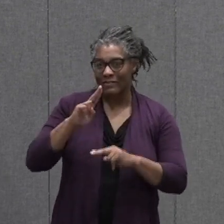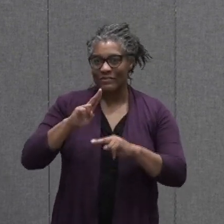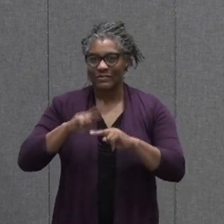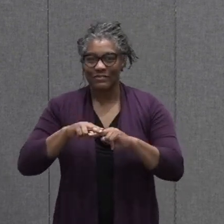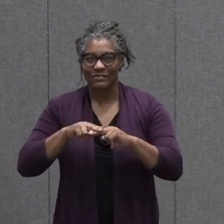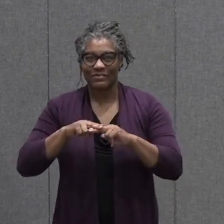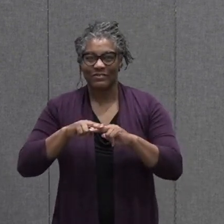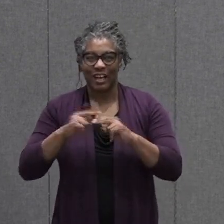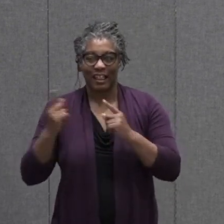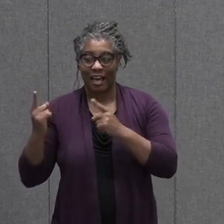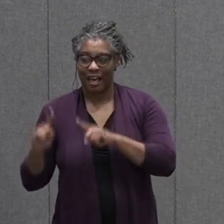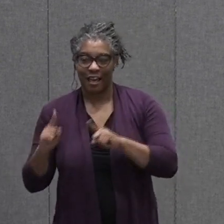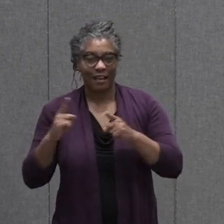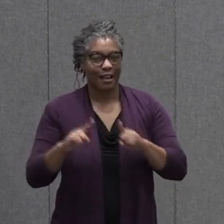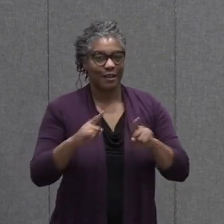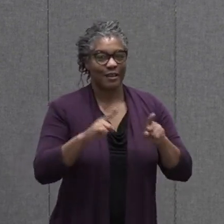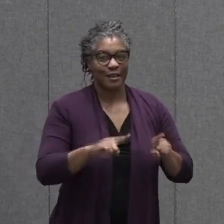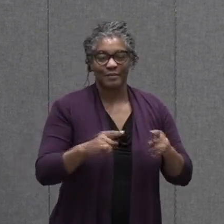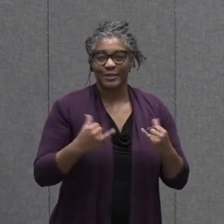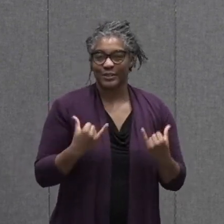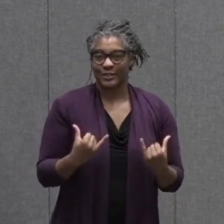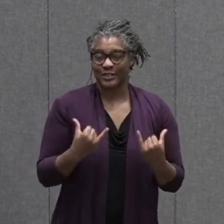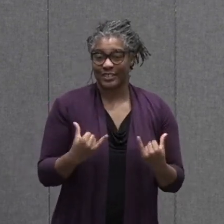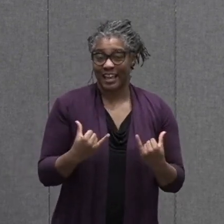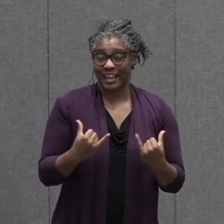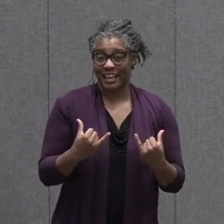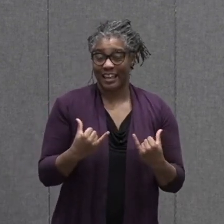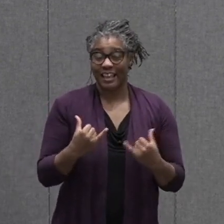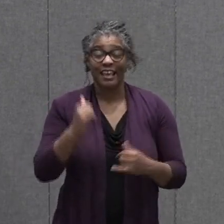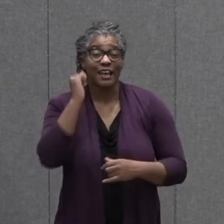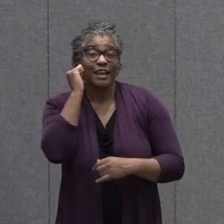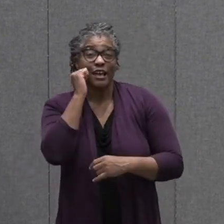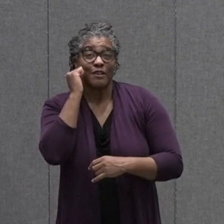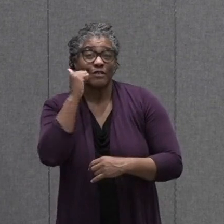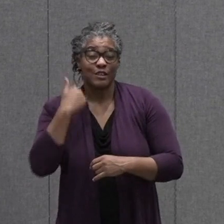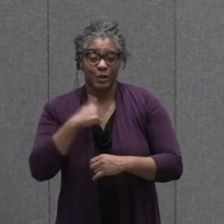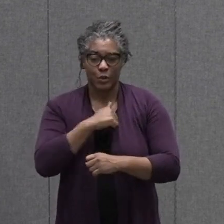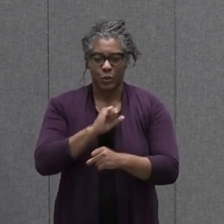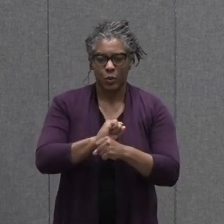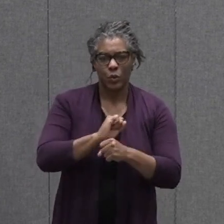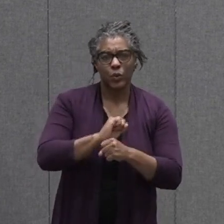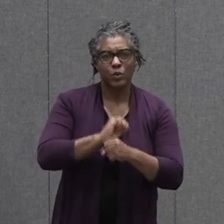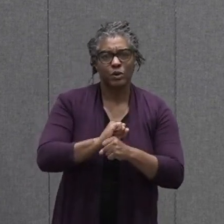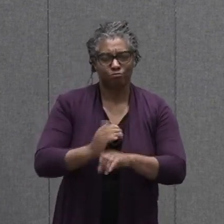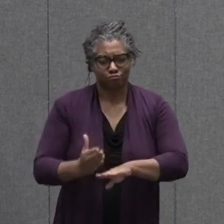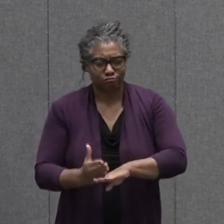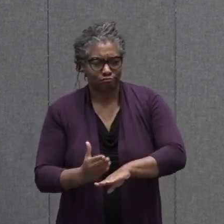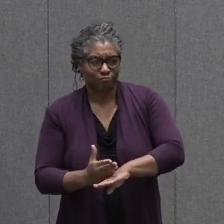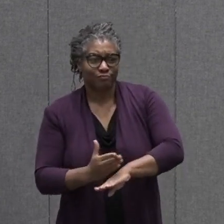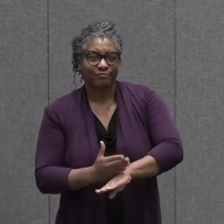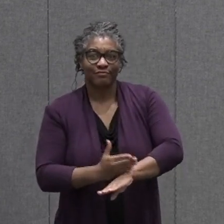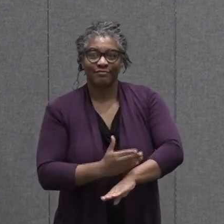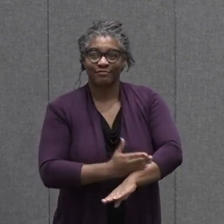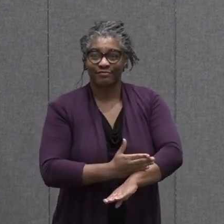Every day we do this work, we get a little bit better and a little bit better, and I think you're gonna really enjoy today.